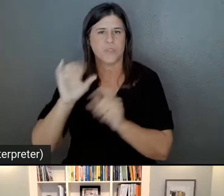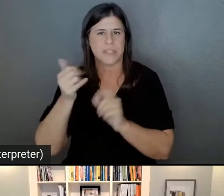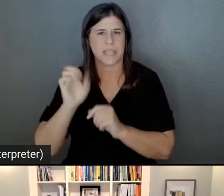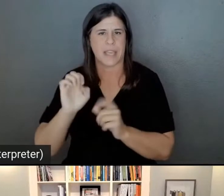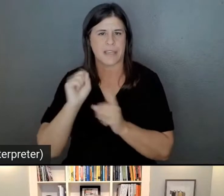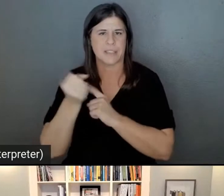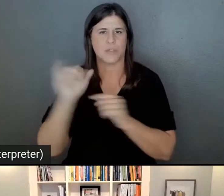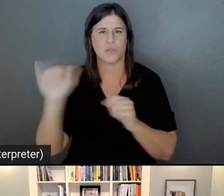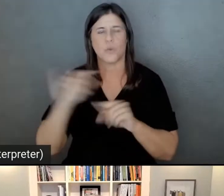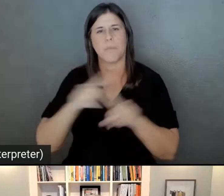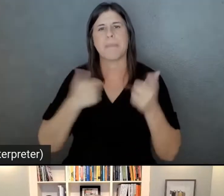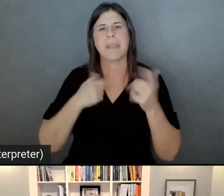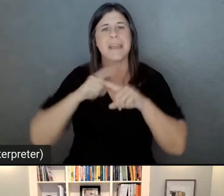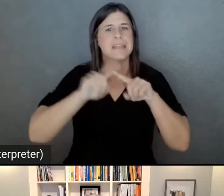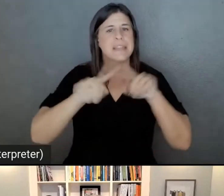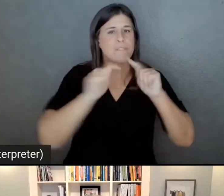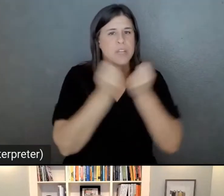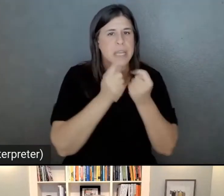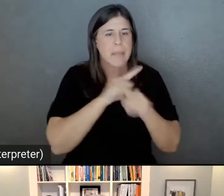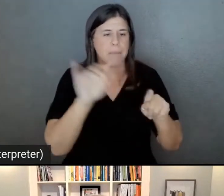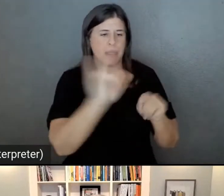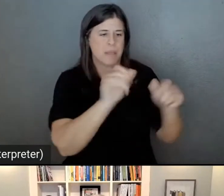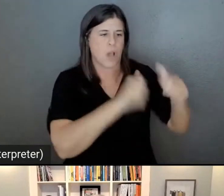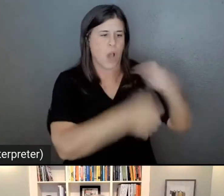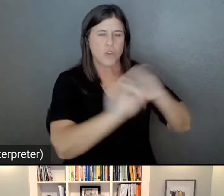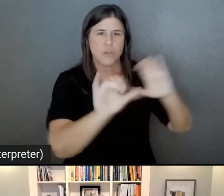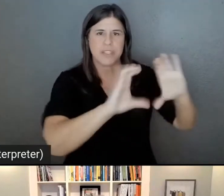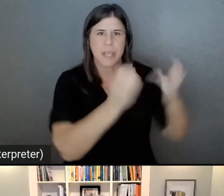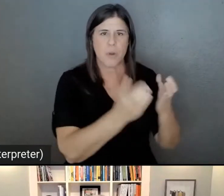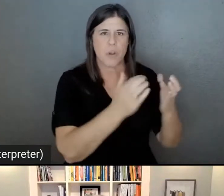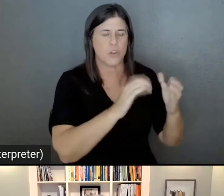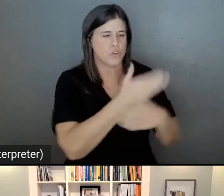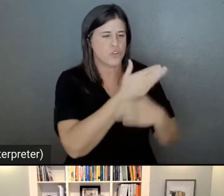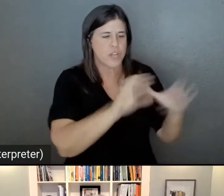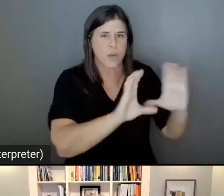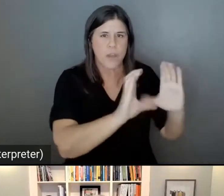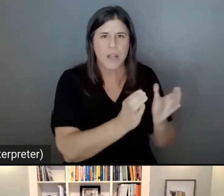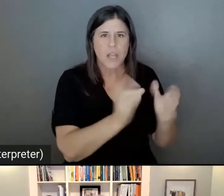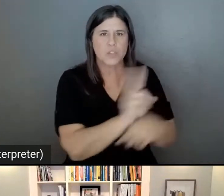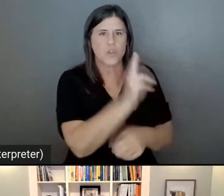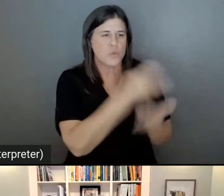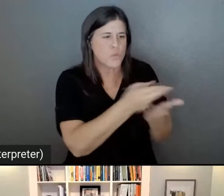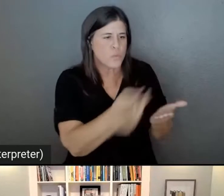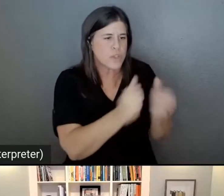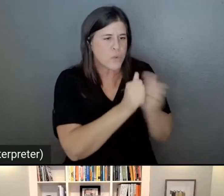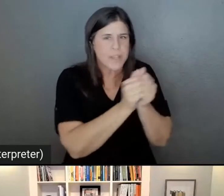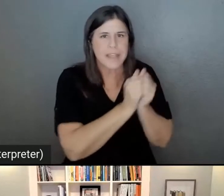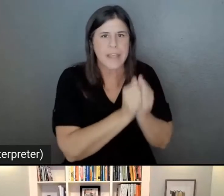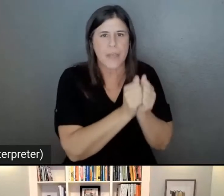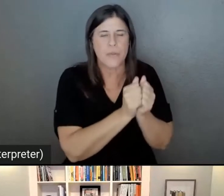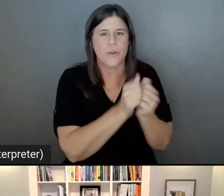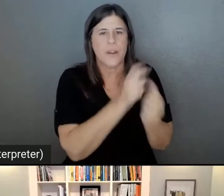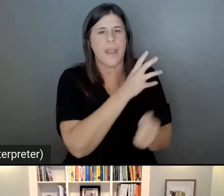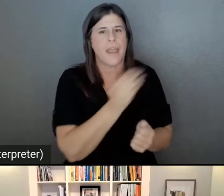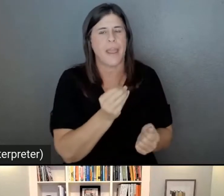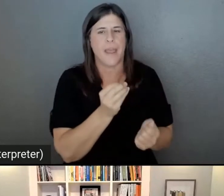in the same organization, are all sharing a cluster or using it's resources together. And we heard from customers that